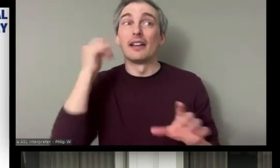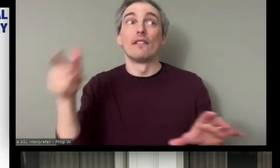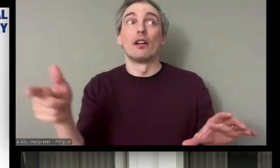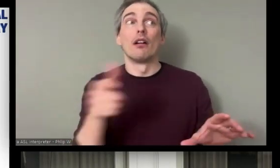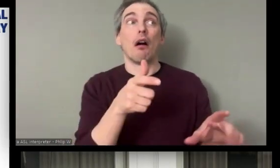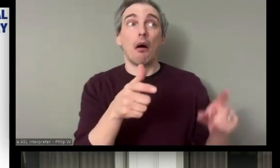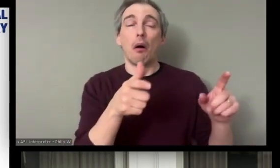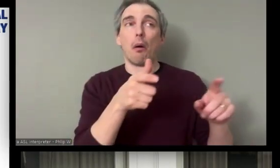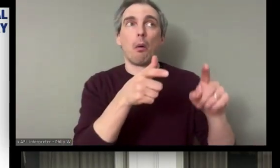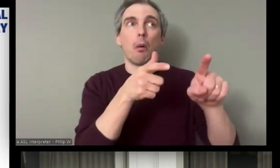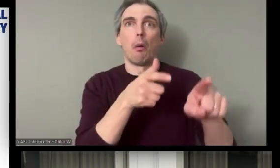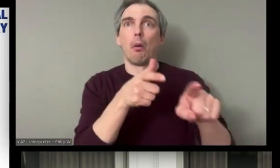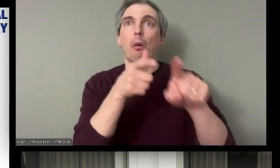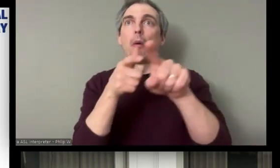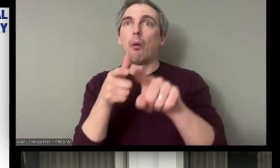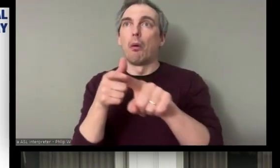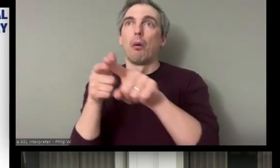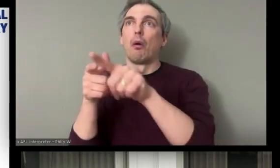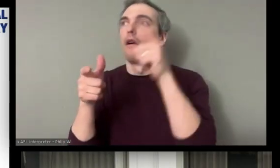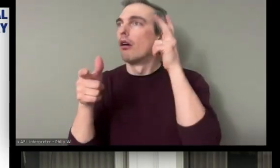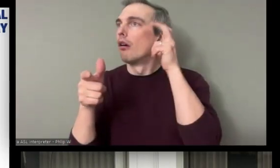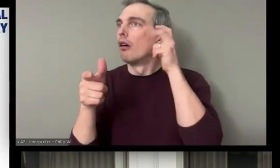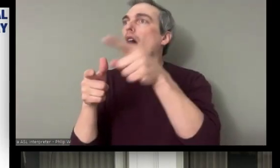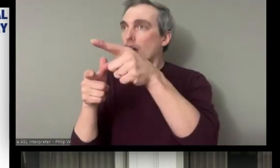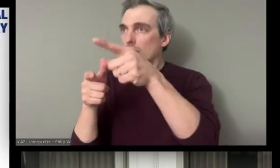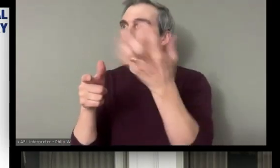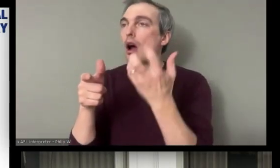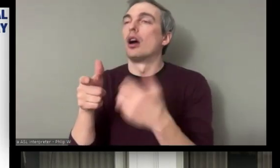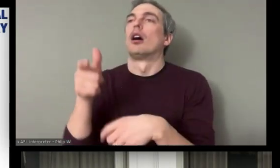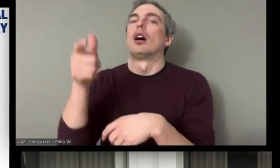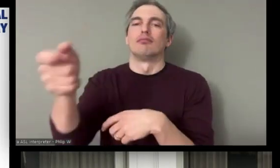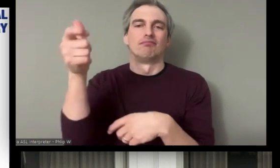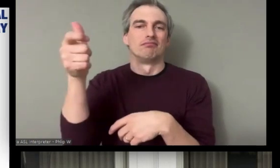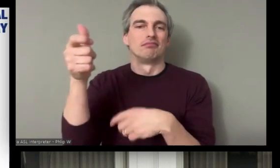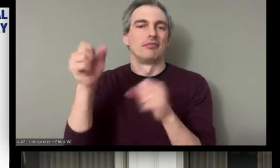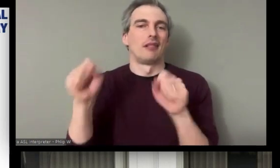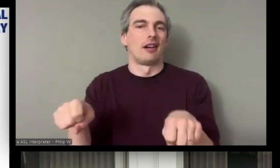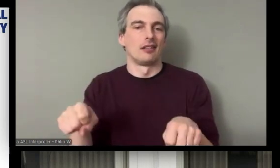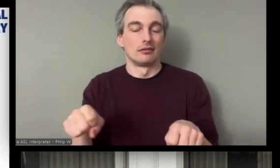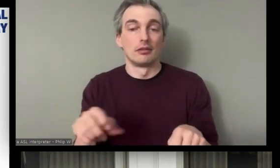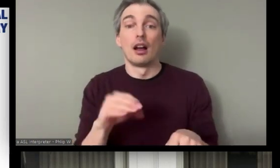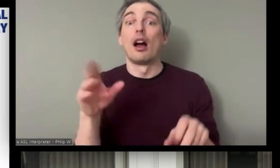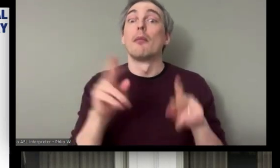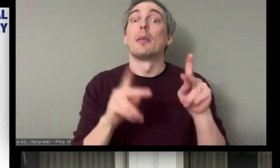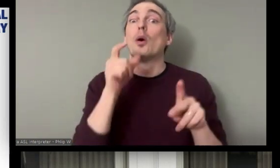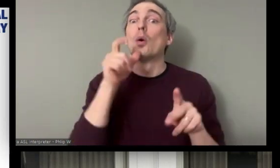In addition, for people who are low vision, this can be a great way to say... Okay. I think that's the right thing I want to click on.